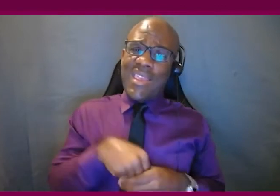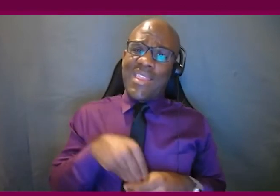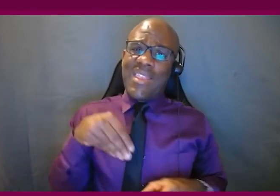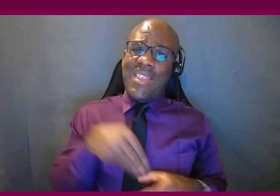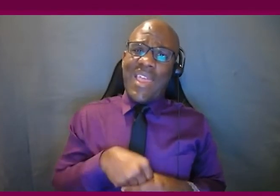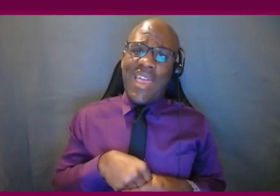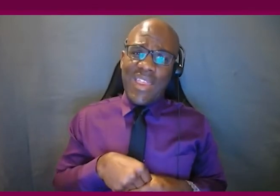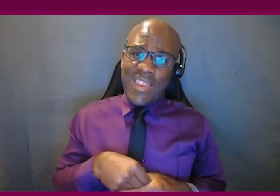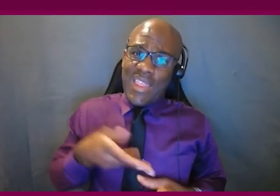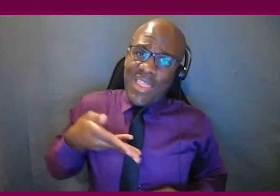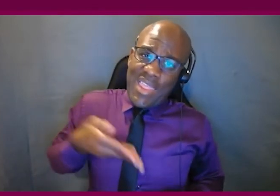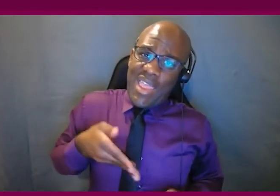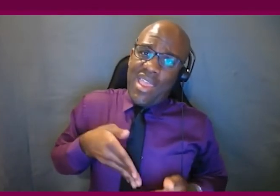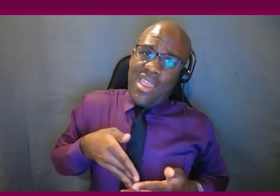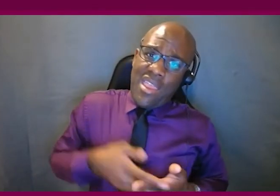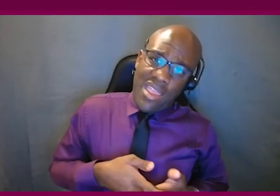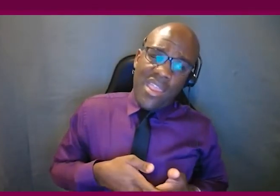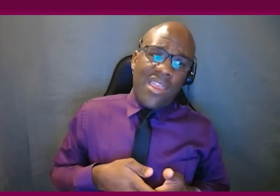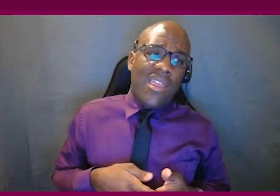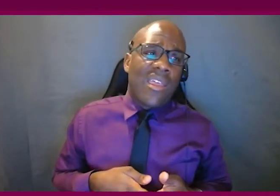again, this need to be productive.